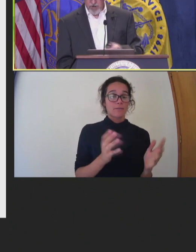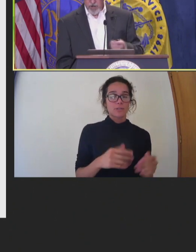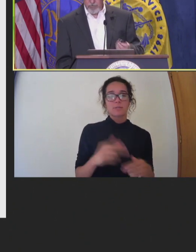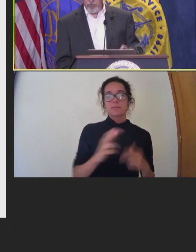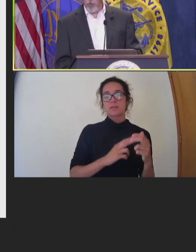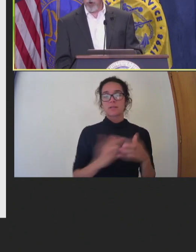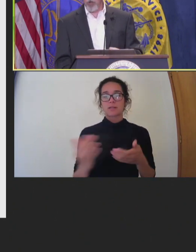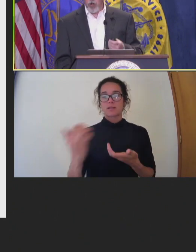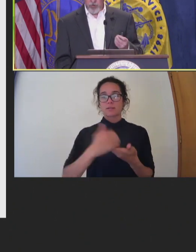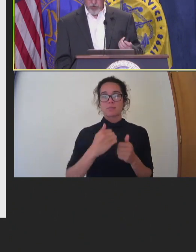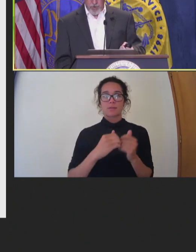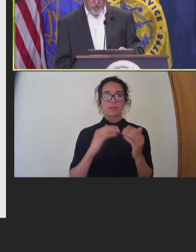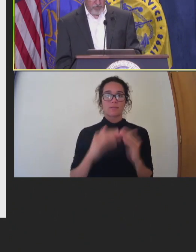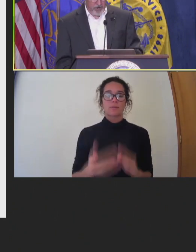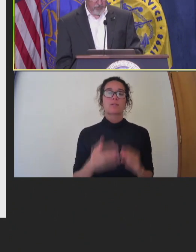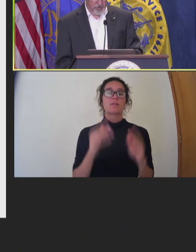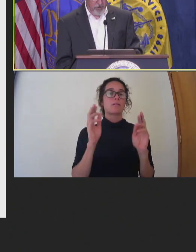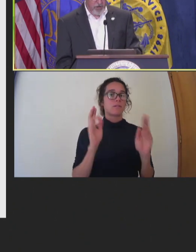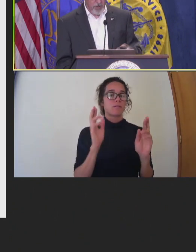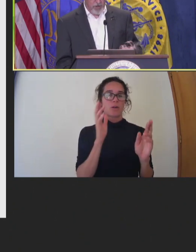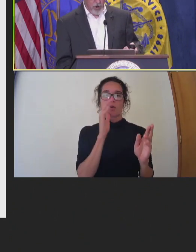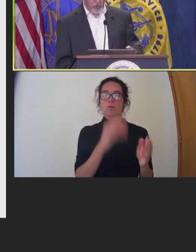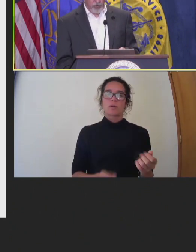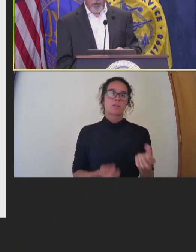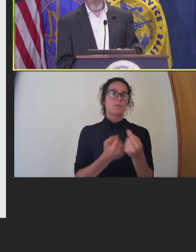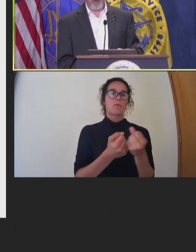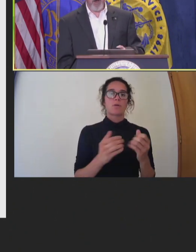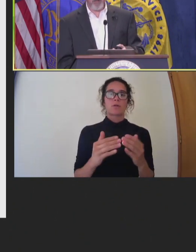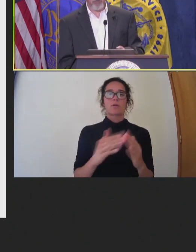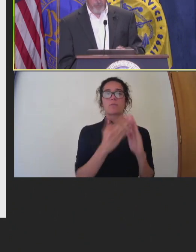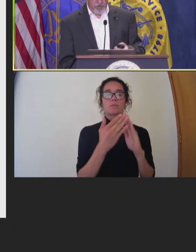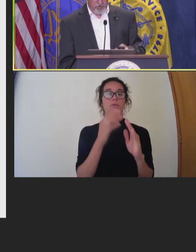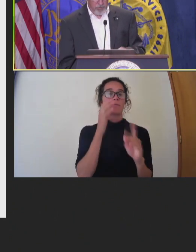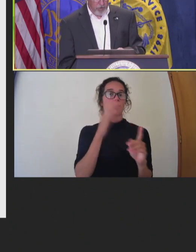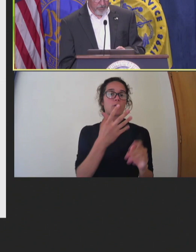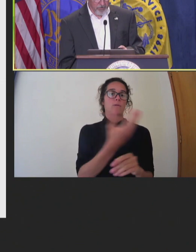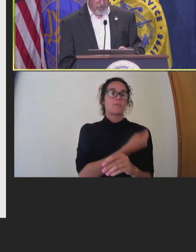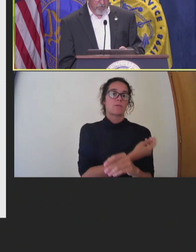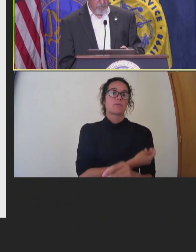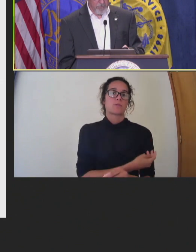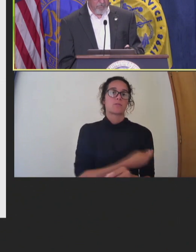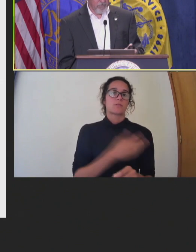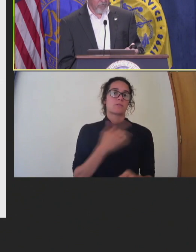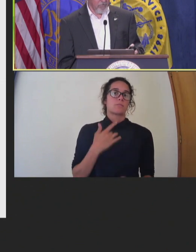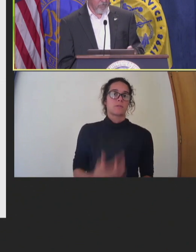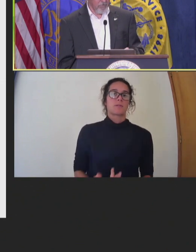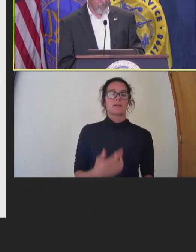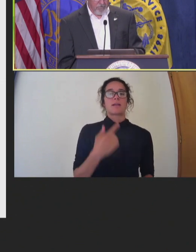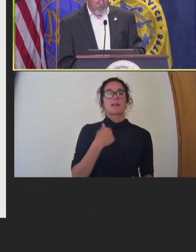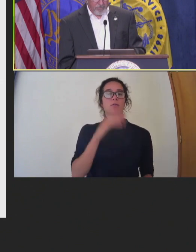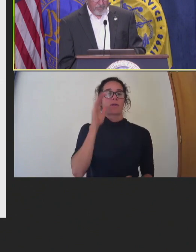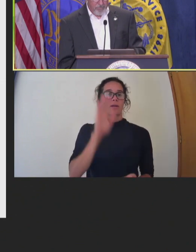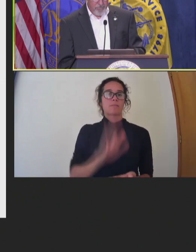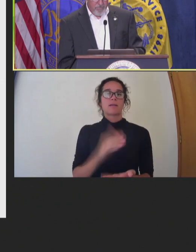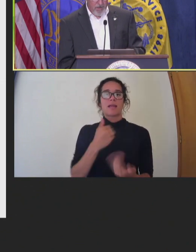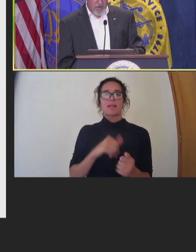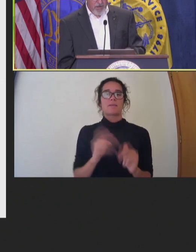help support a culture of immunization can also help minimize some of this complacency.